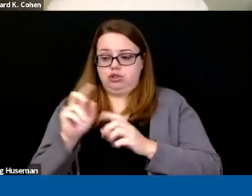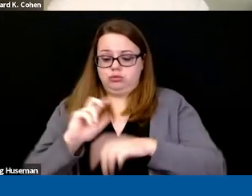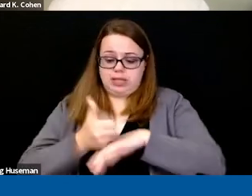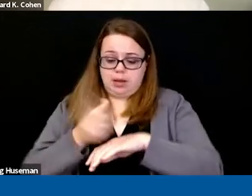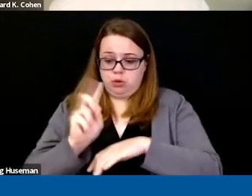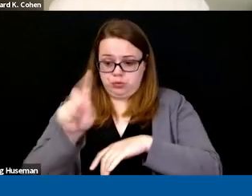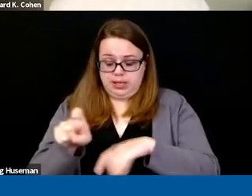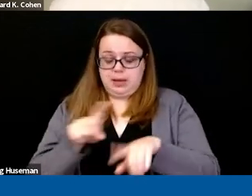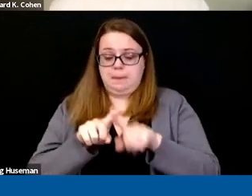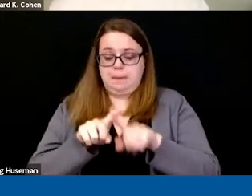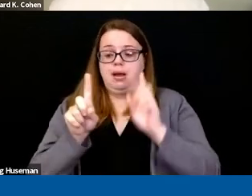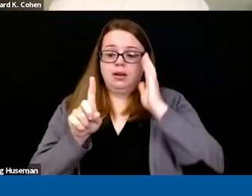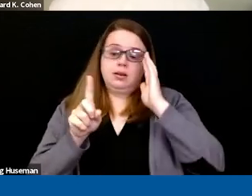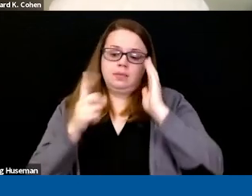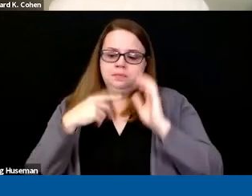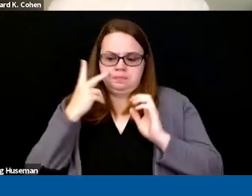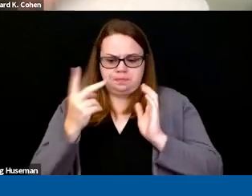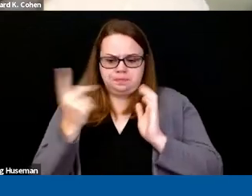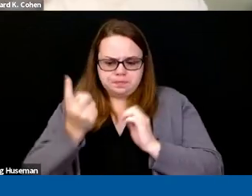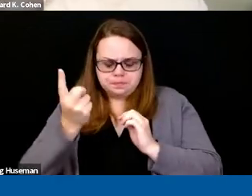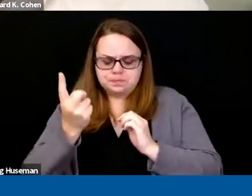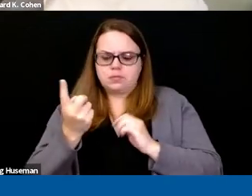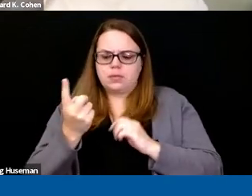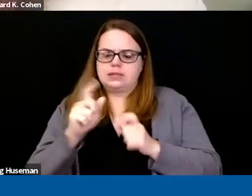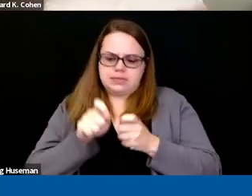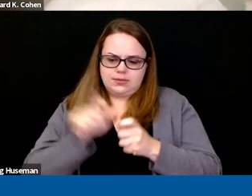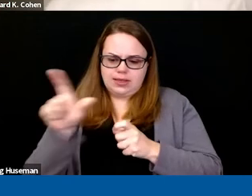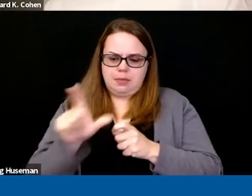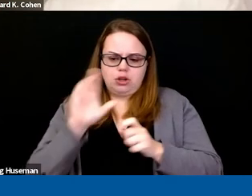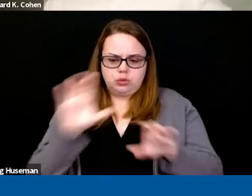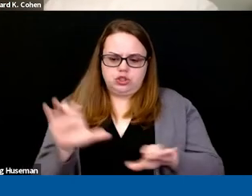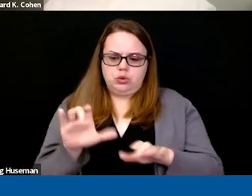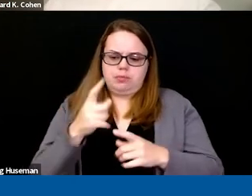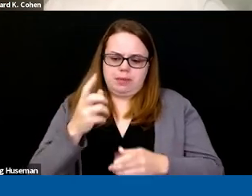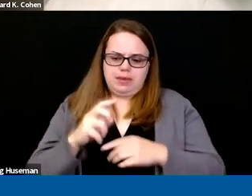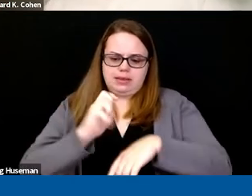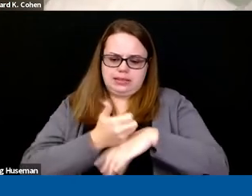A lot of times what I'll see someone, you know, what specific libraries do is, maybe they render a menu,